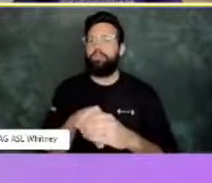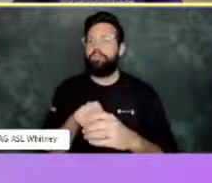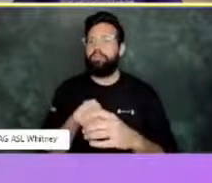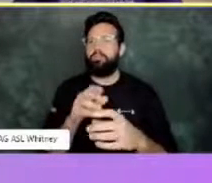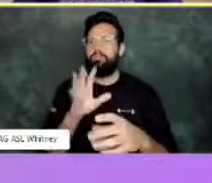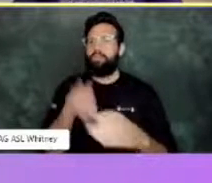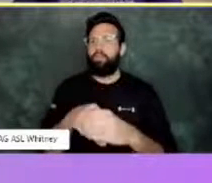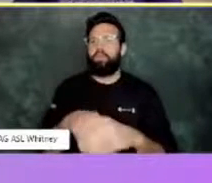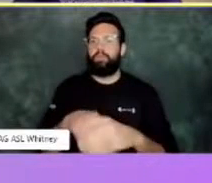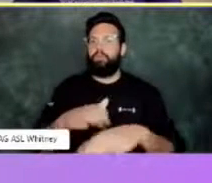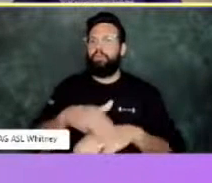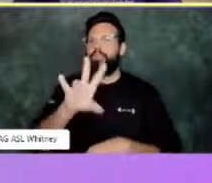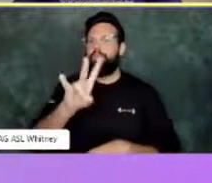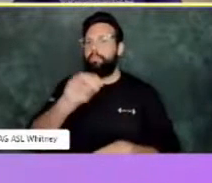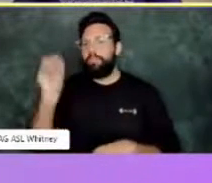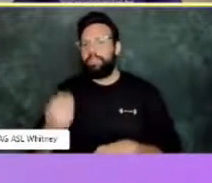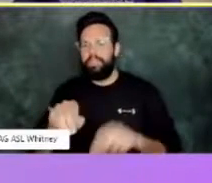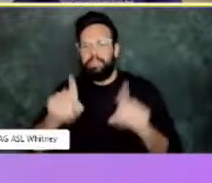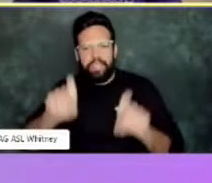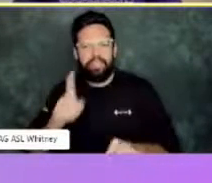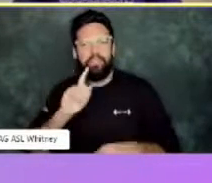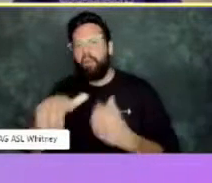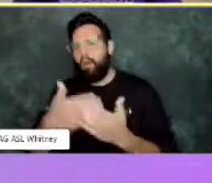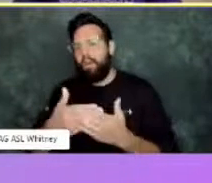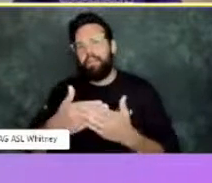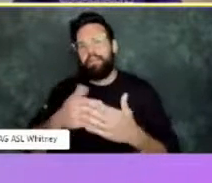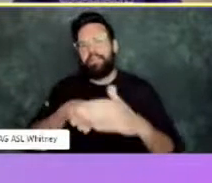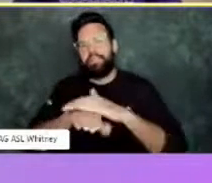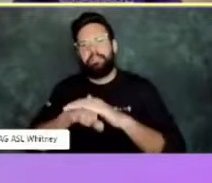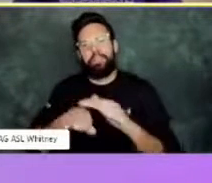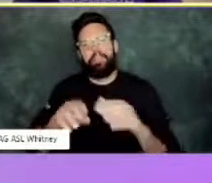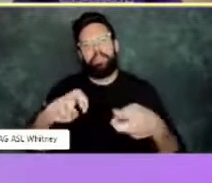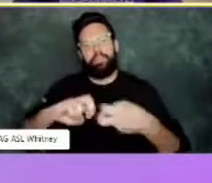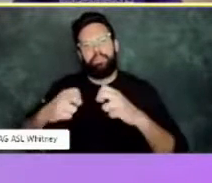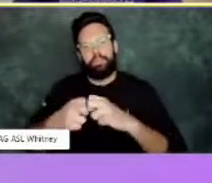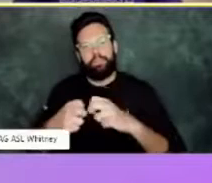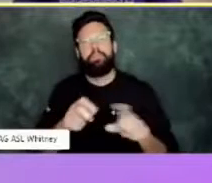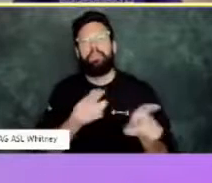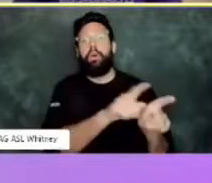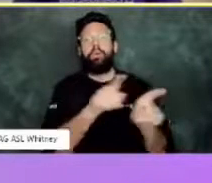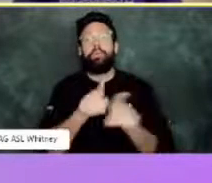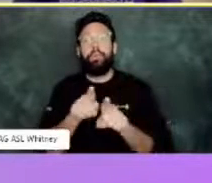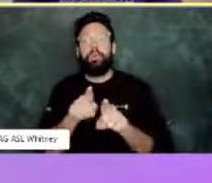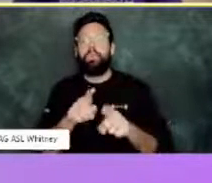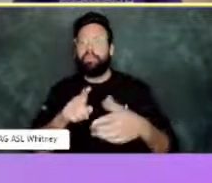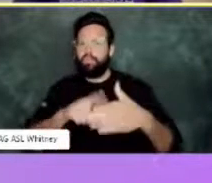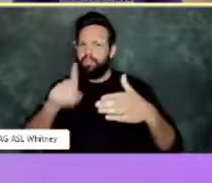Because axe-core is used in other automated testing tools from Deque, you'll get consistent results across all of them.